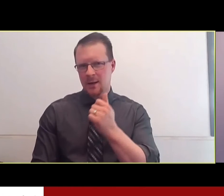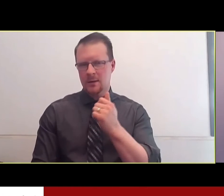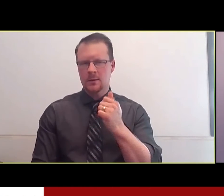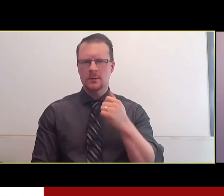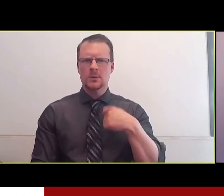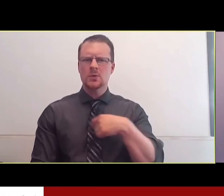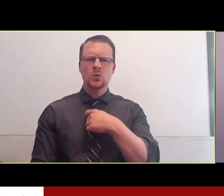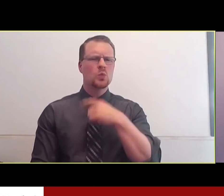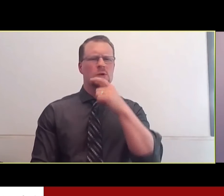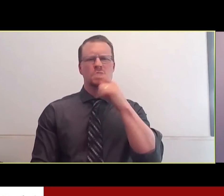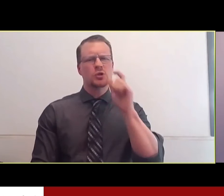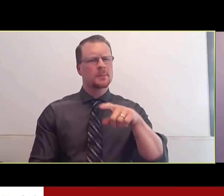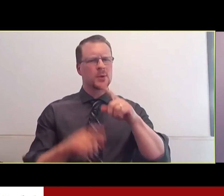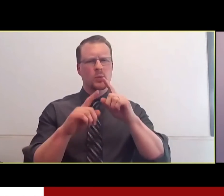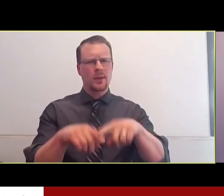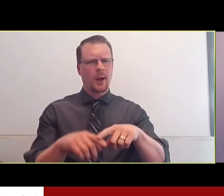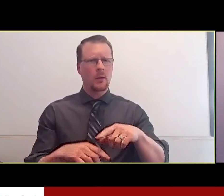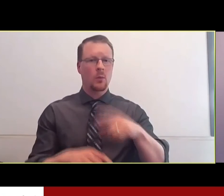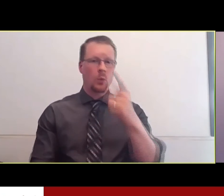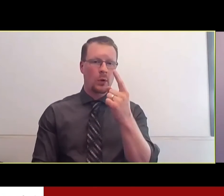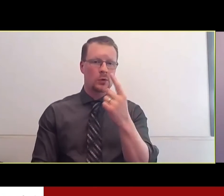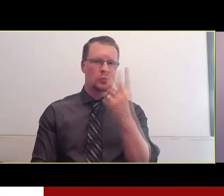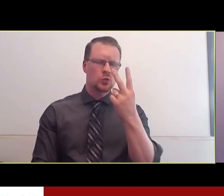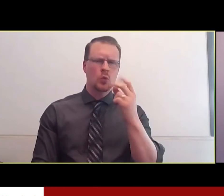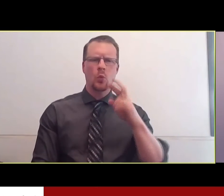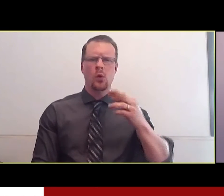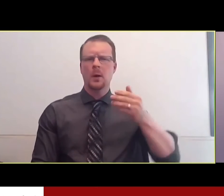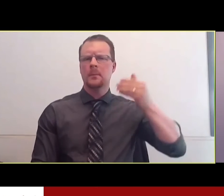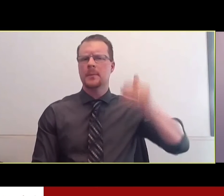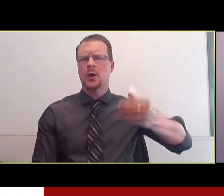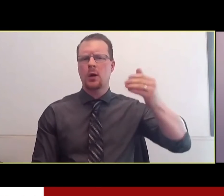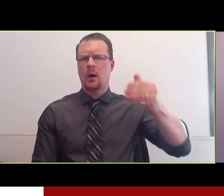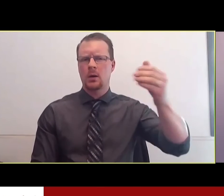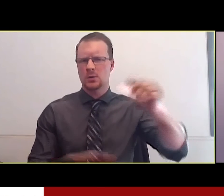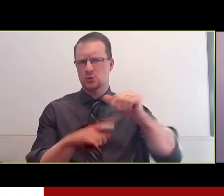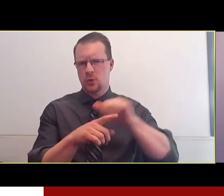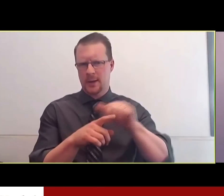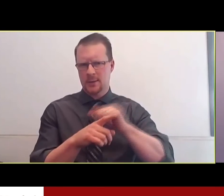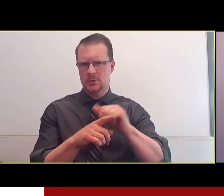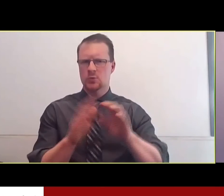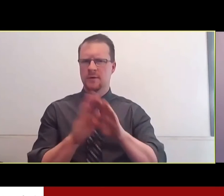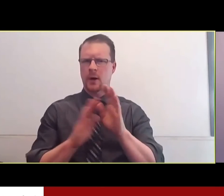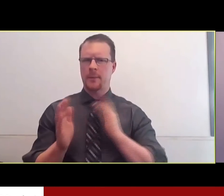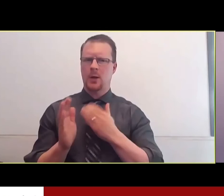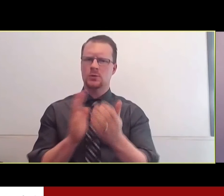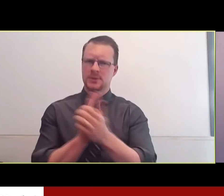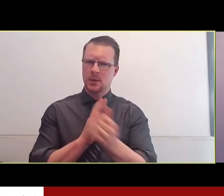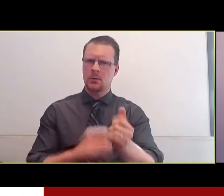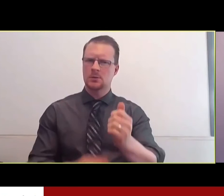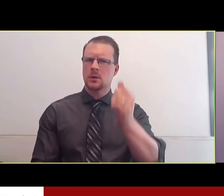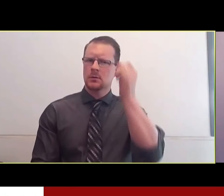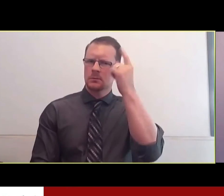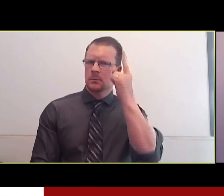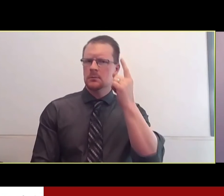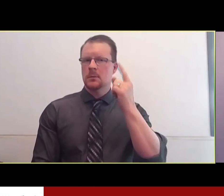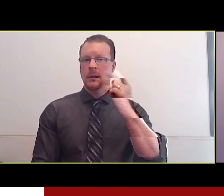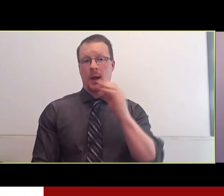into the daily experience of students. We shouldn't be relying on one or two or periodic training